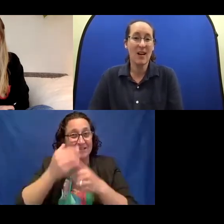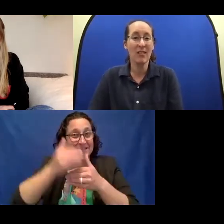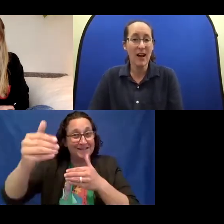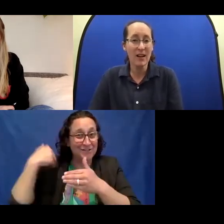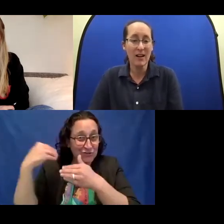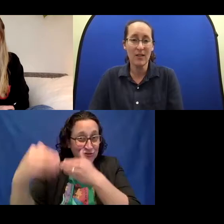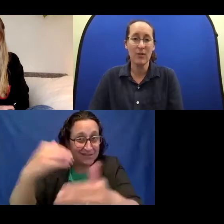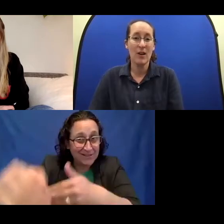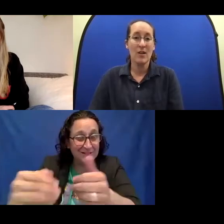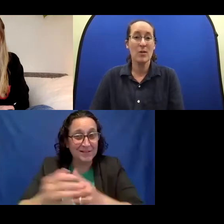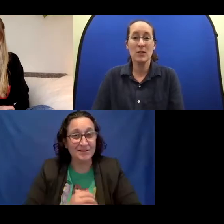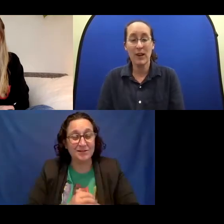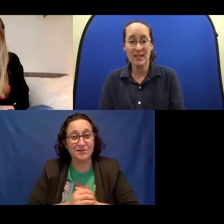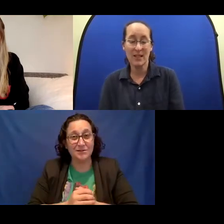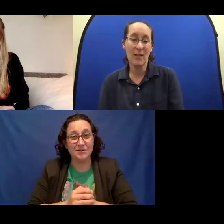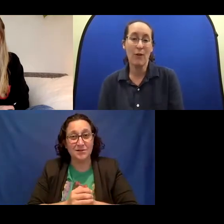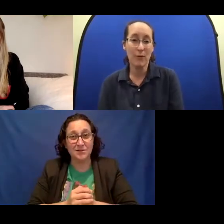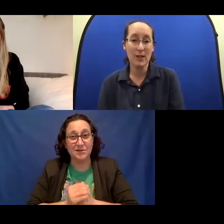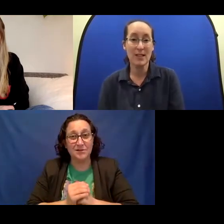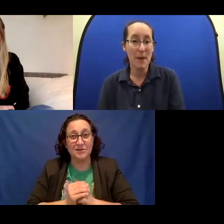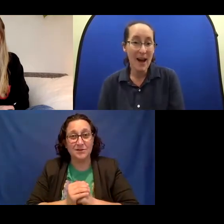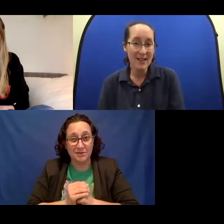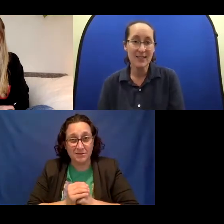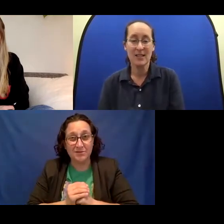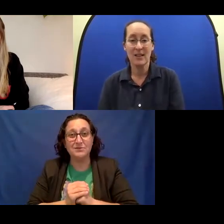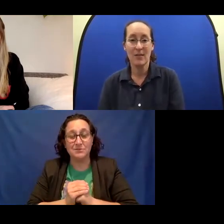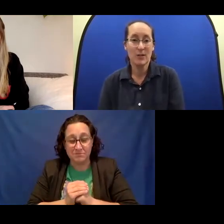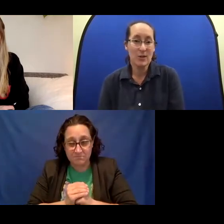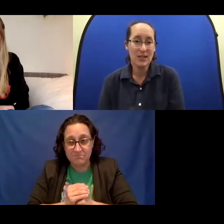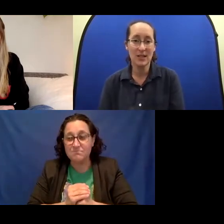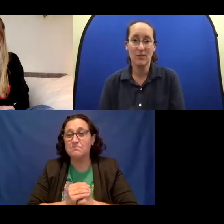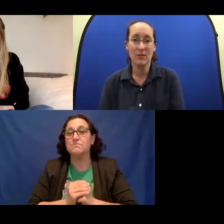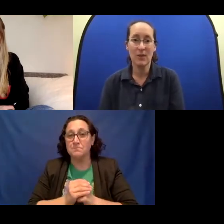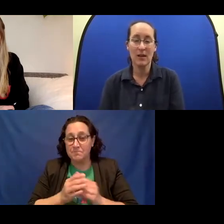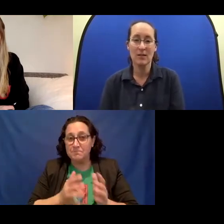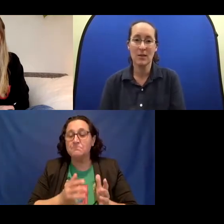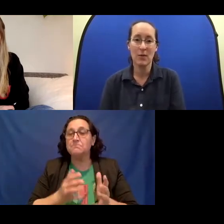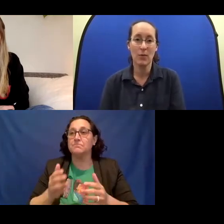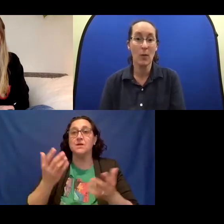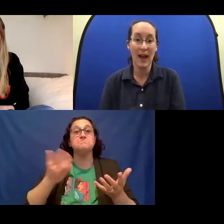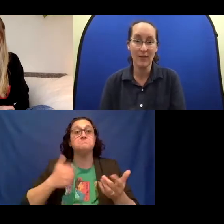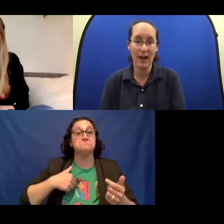lot of those fights that they fought for us in the past have resulted in some of what we have now.